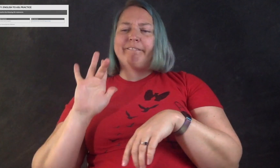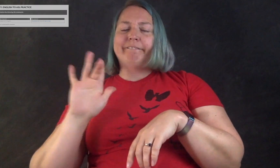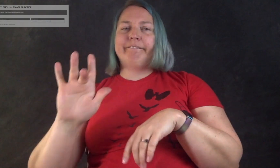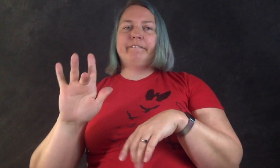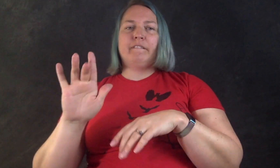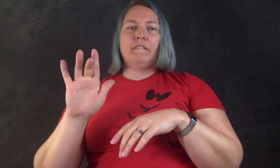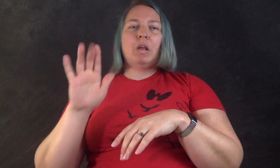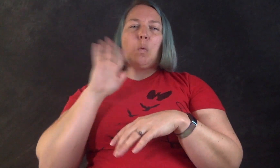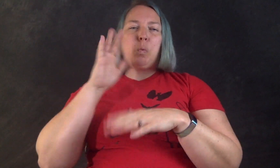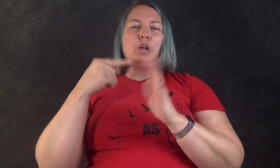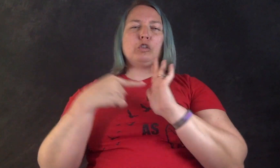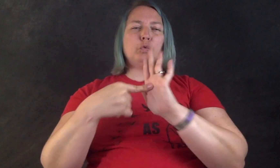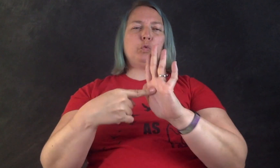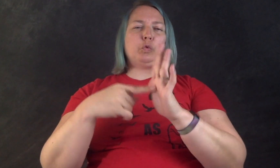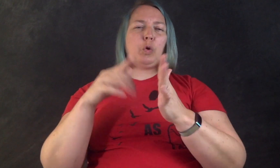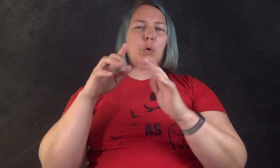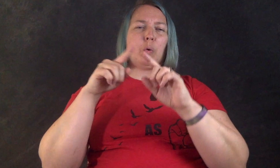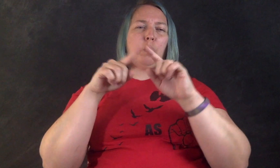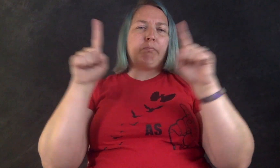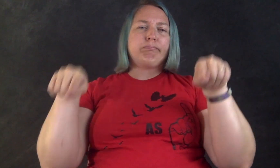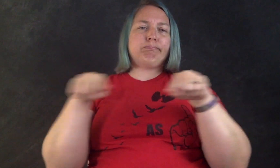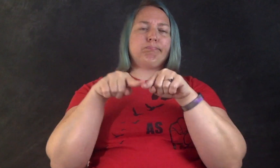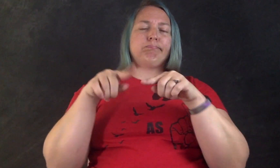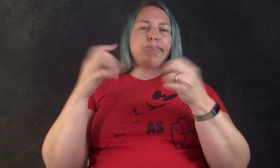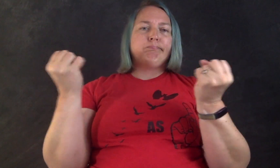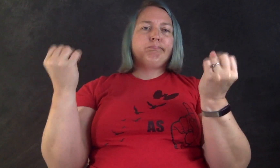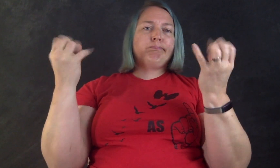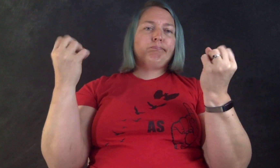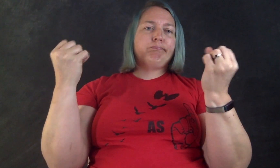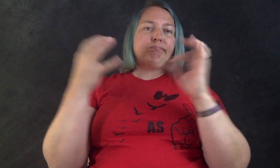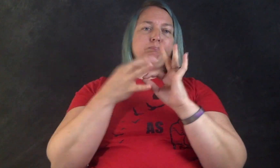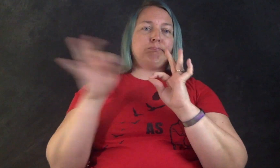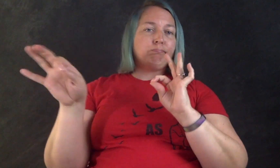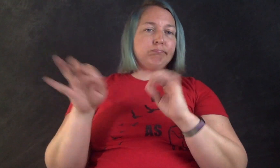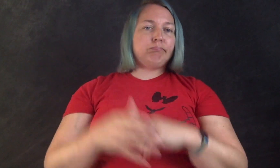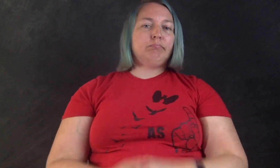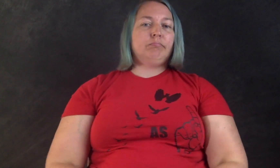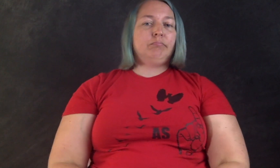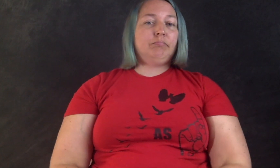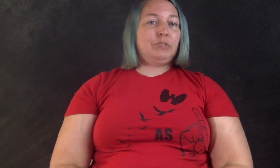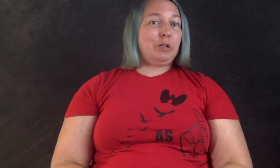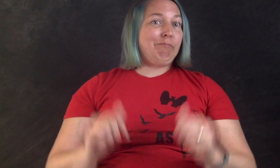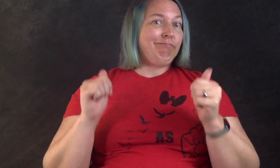When you click on the blue, it will show you a video of that sign or sentence.